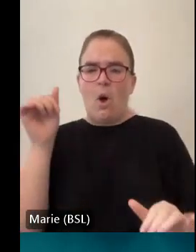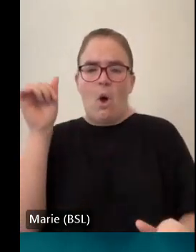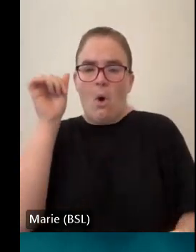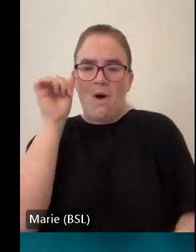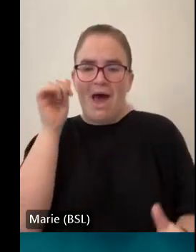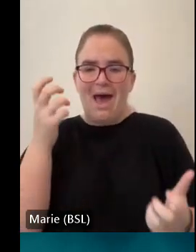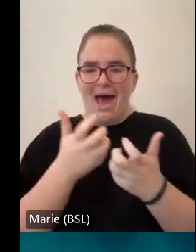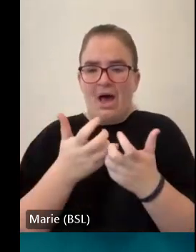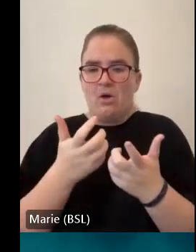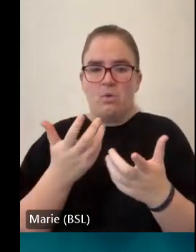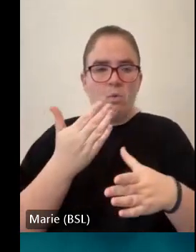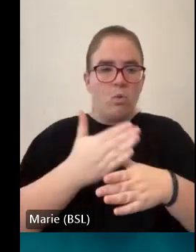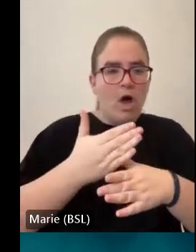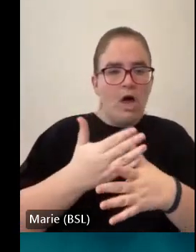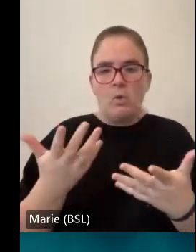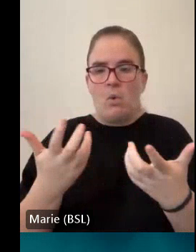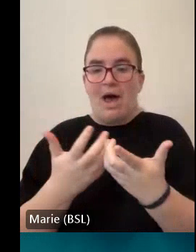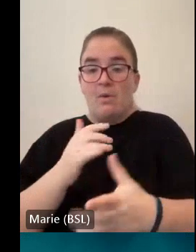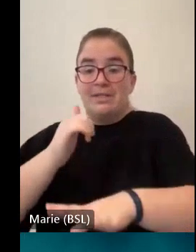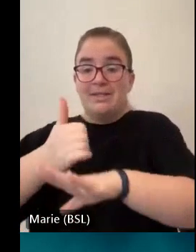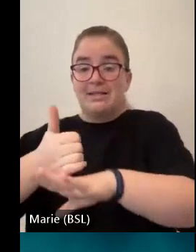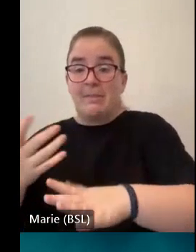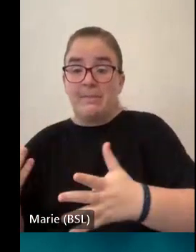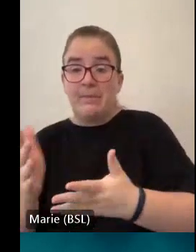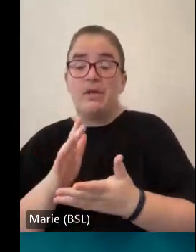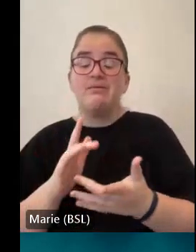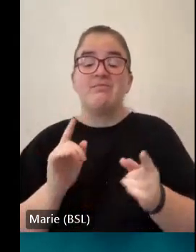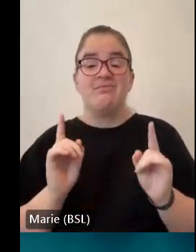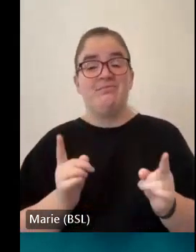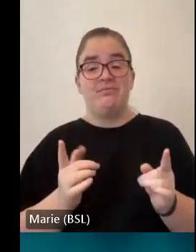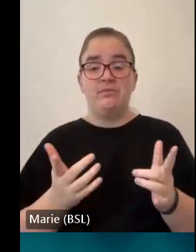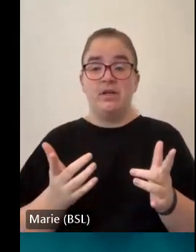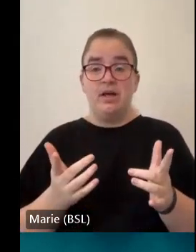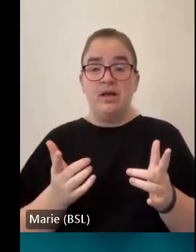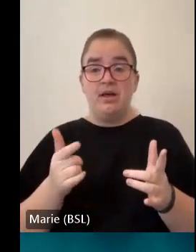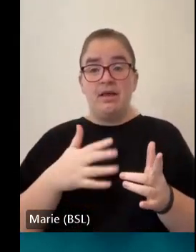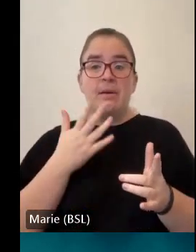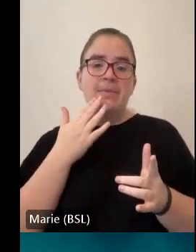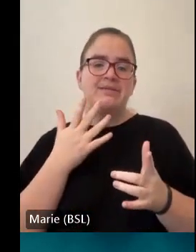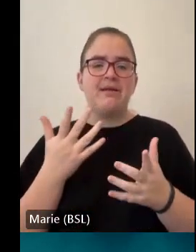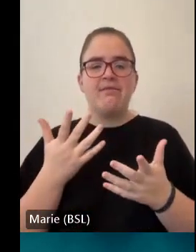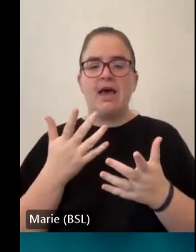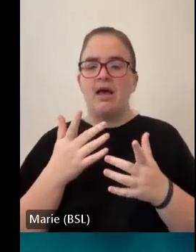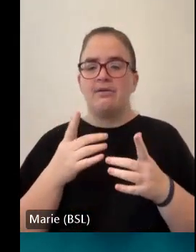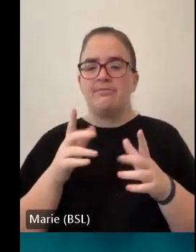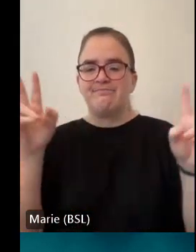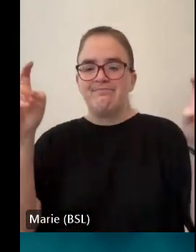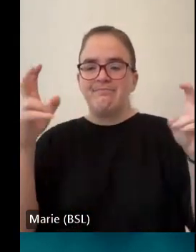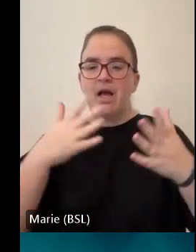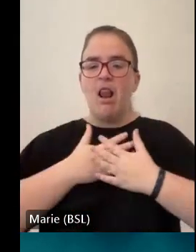little bit unaware of of of how things work and they get, they get love bombed if you like.